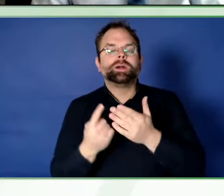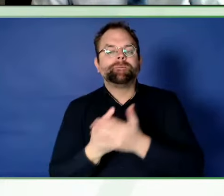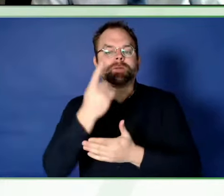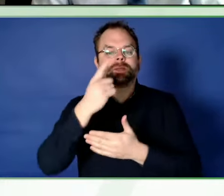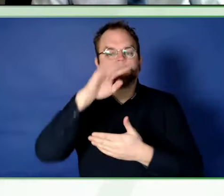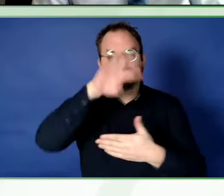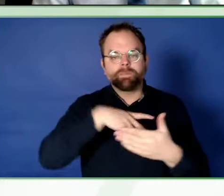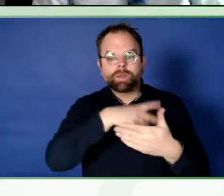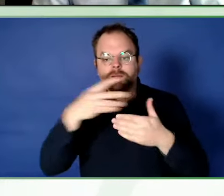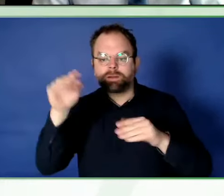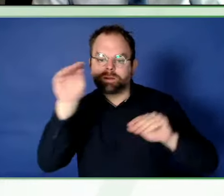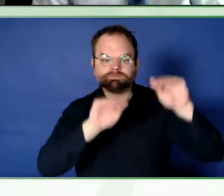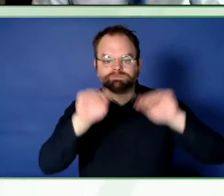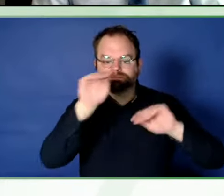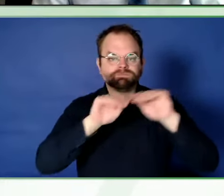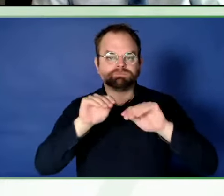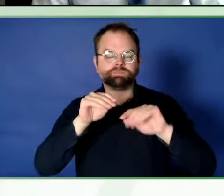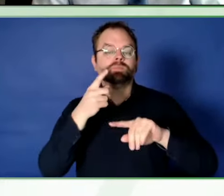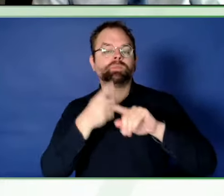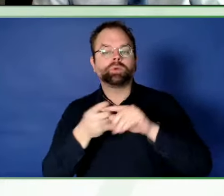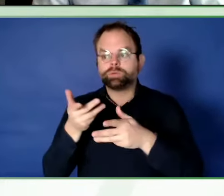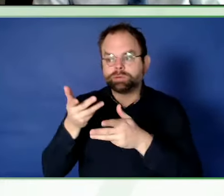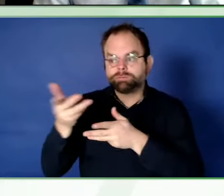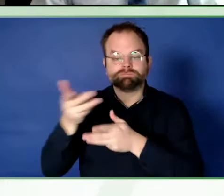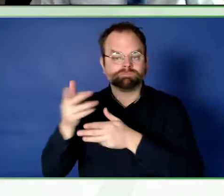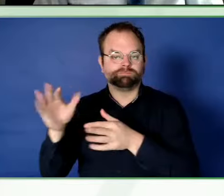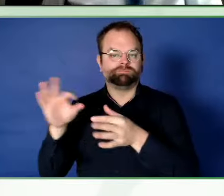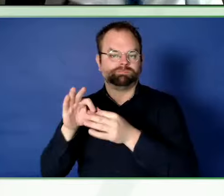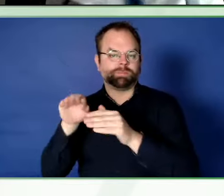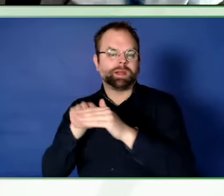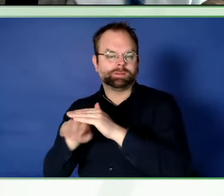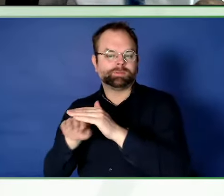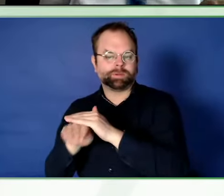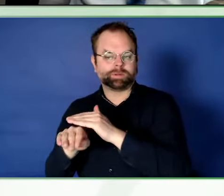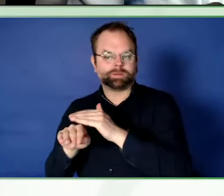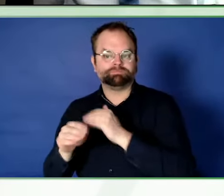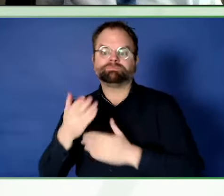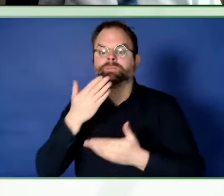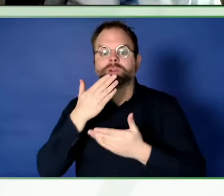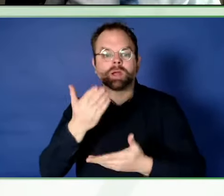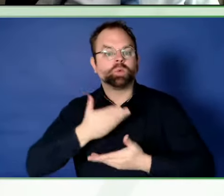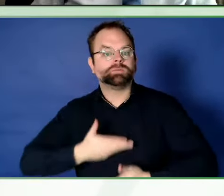We were really glad.